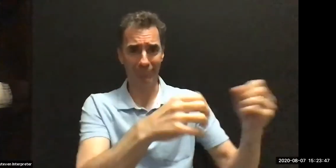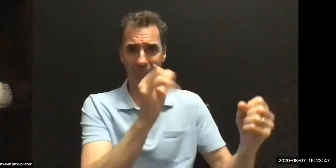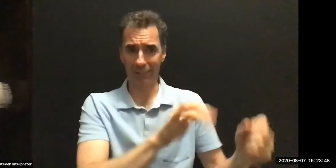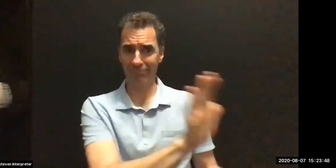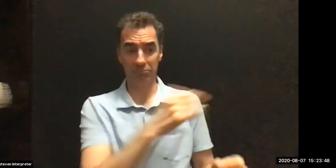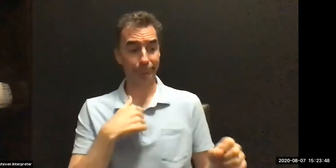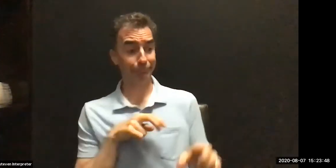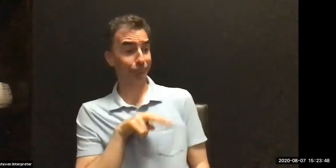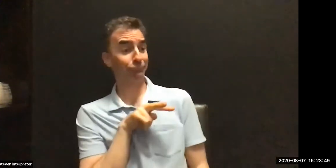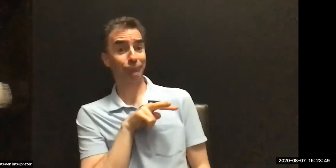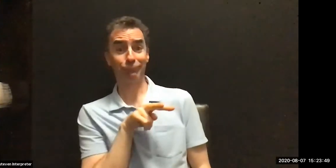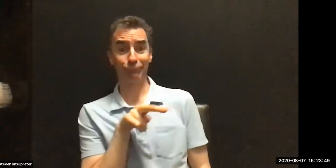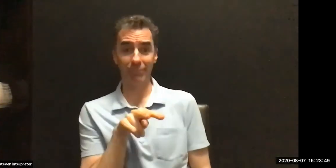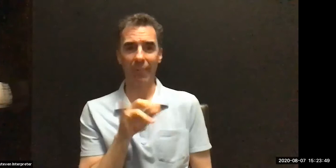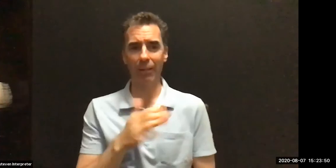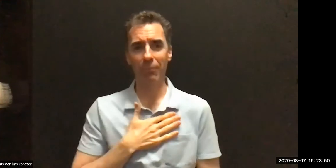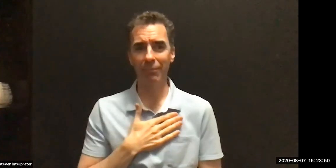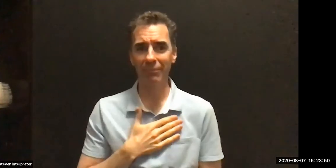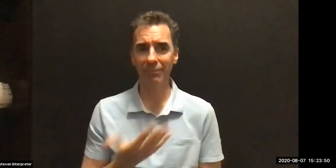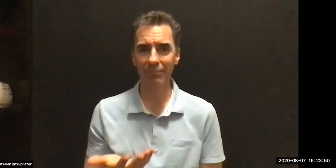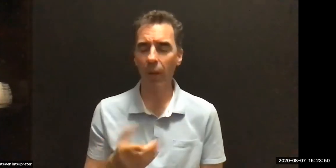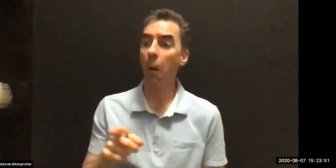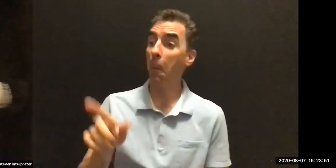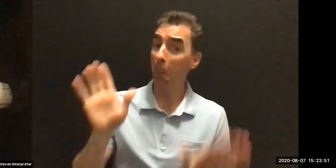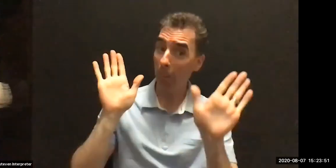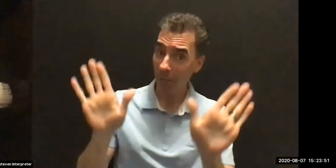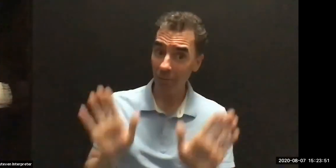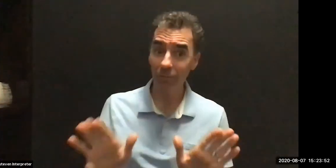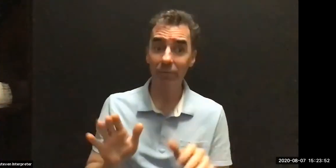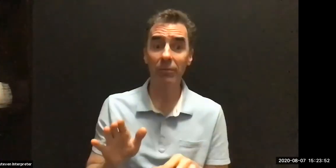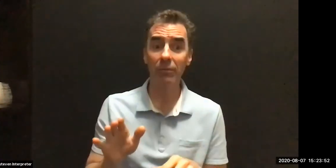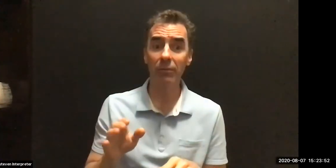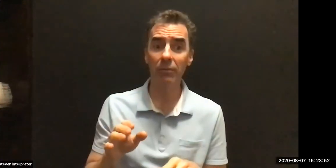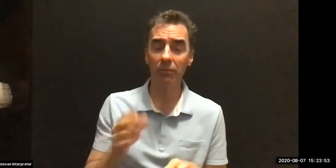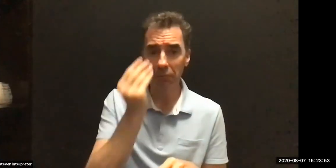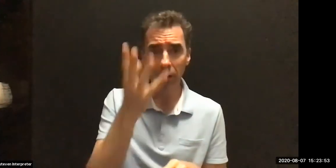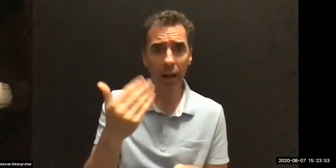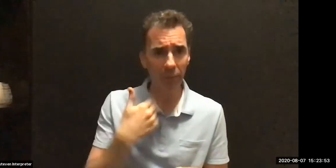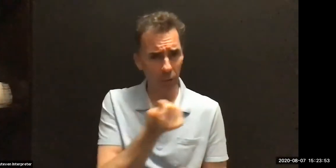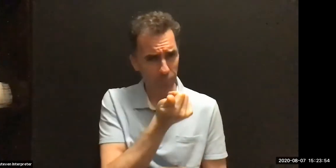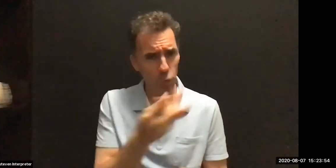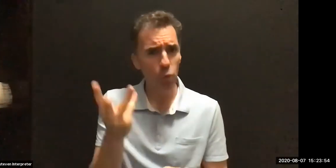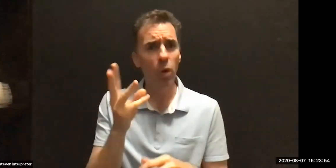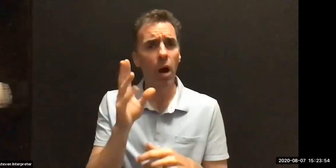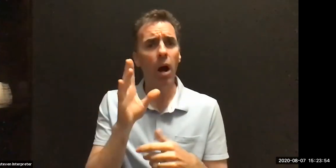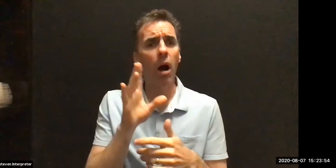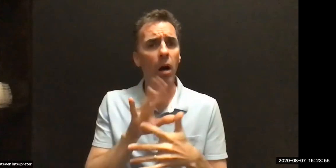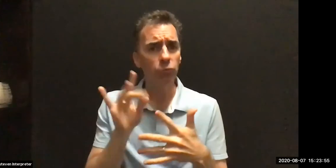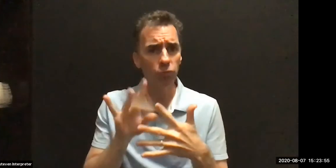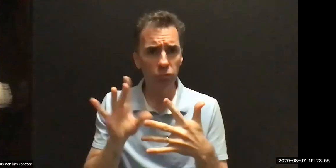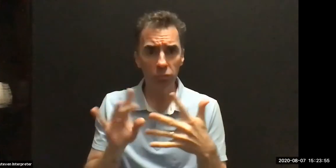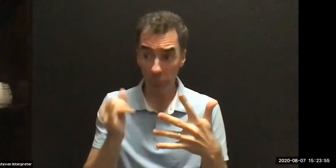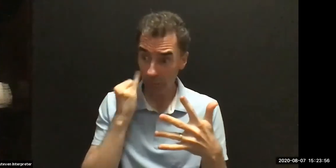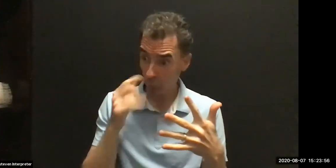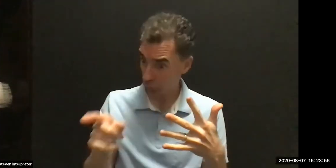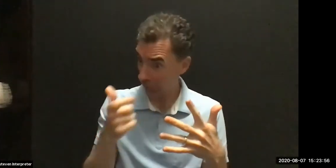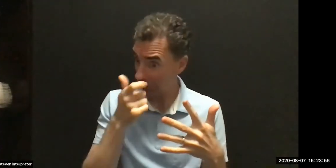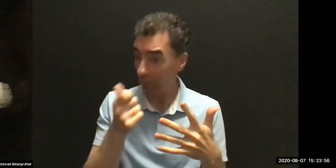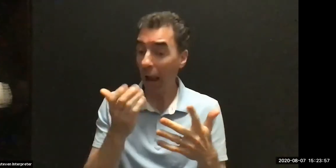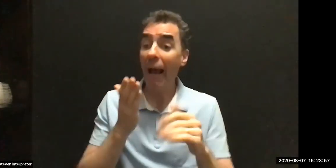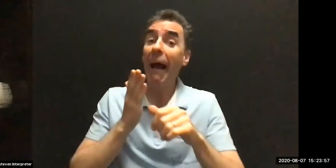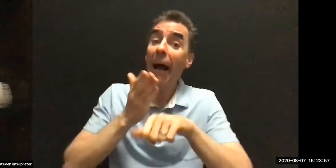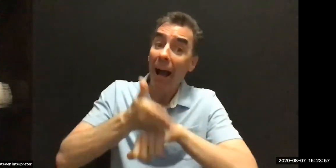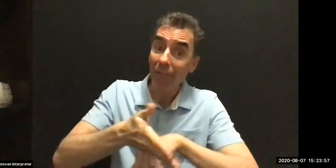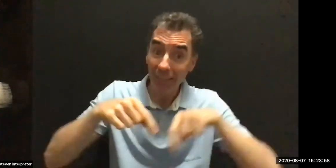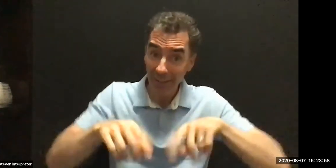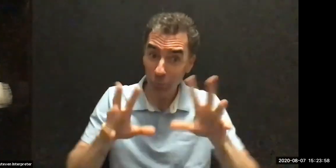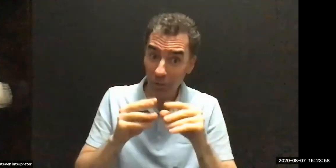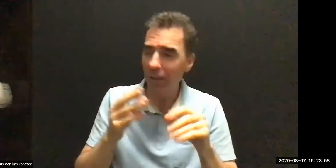Channelle Charest: Amazing. I think that there's actually a few options. I would love it if you're interested in connecting after since you're not teaching it this semester.